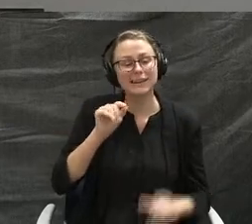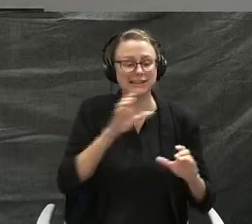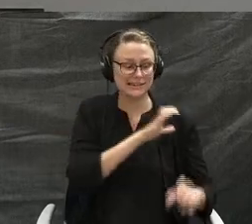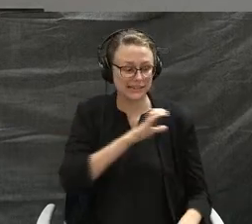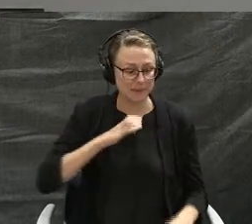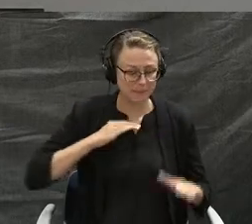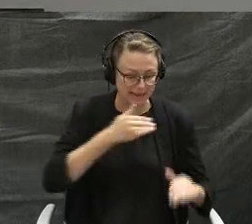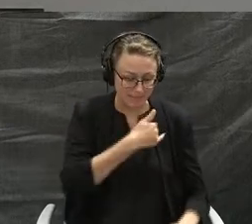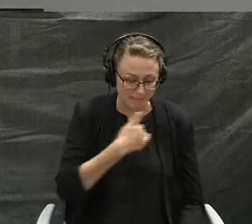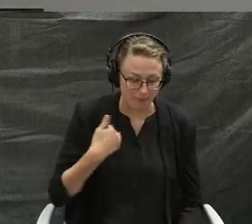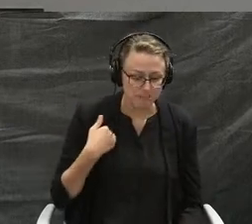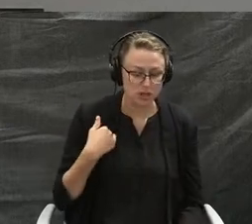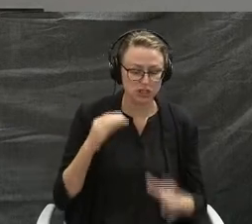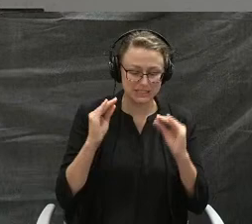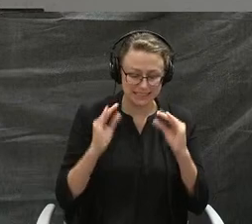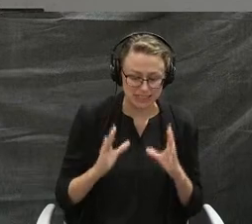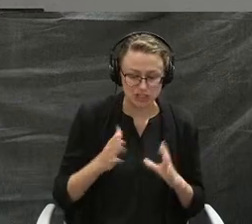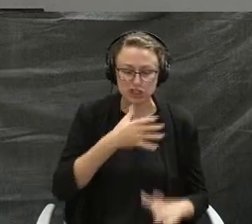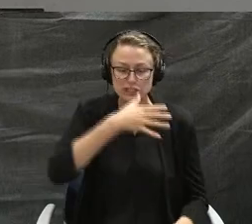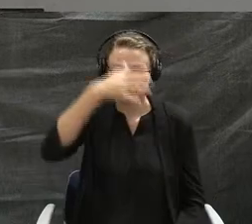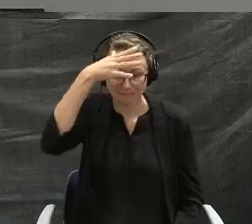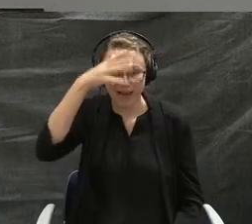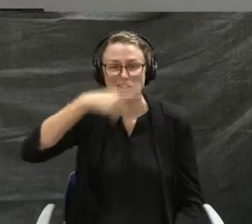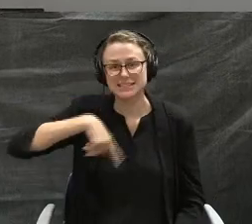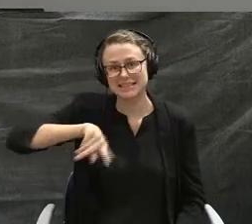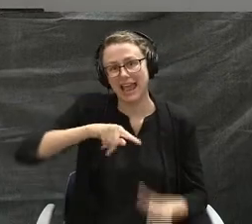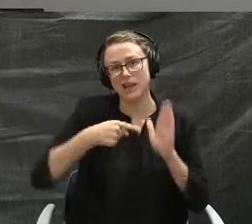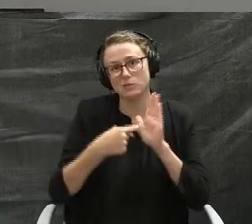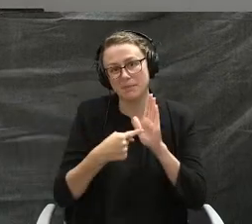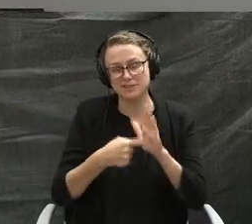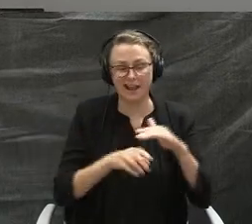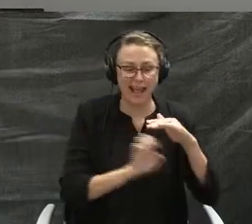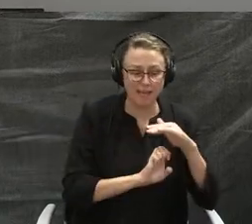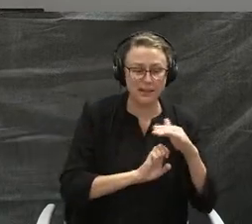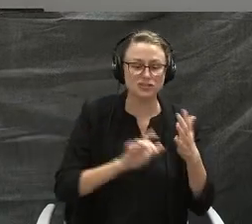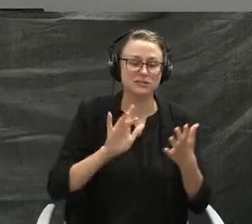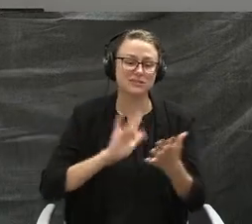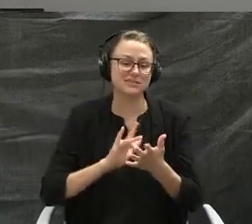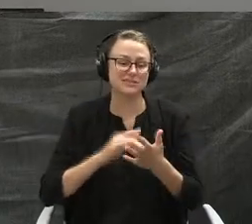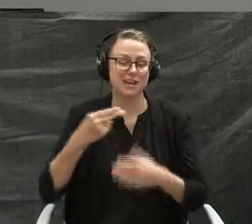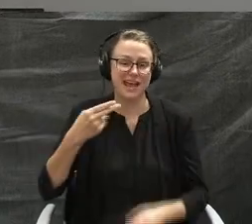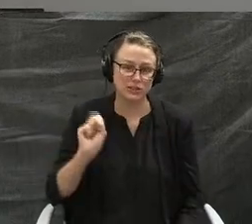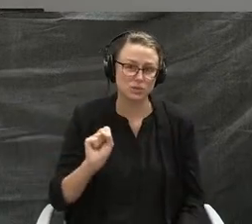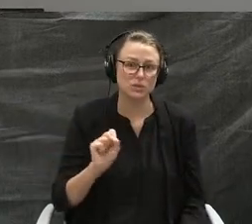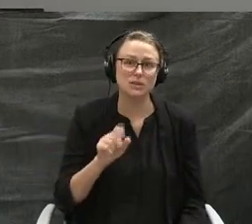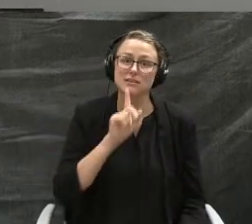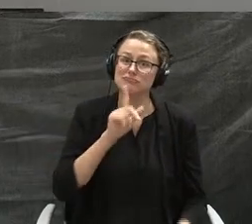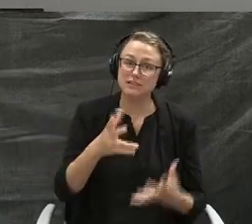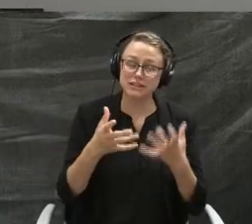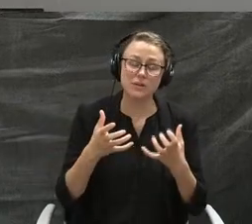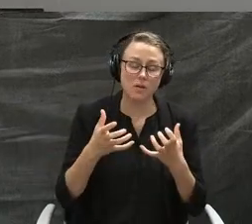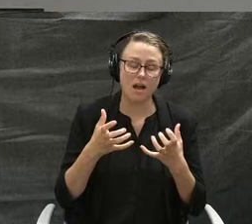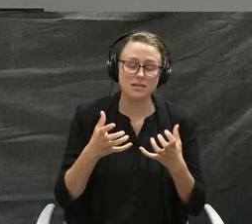parents and they represented elementary, middle and high school I really want to organize the presentation as we look at